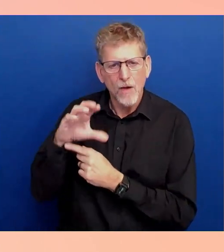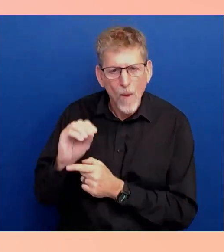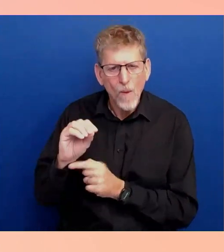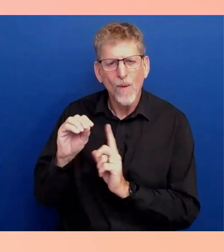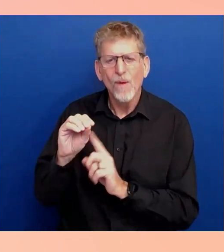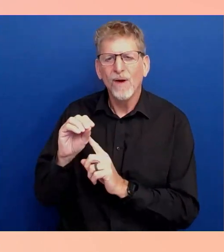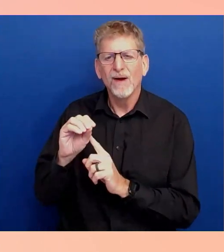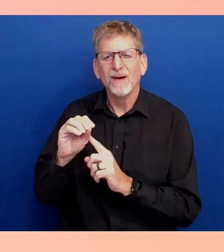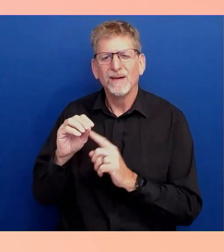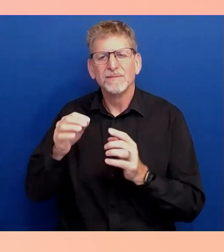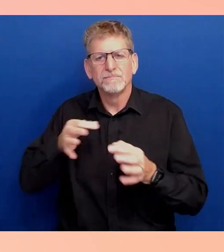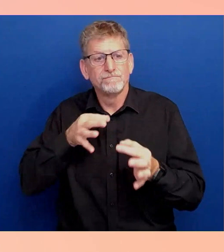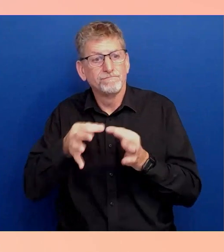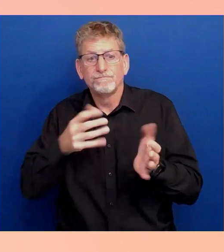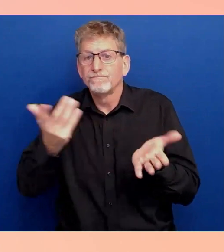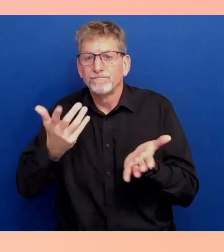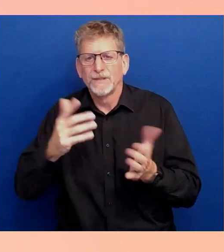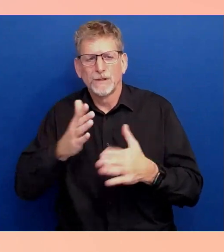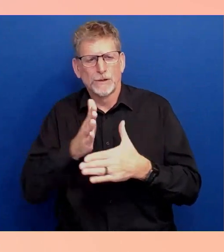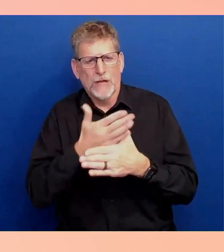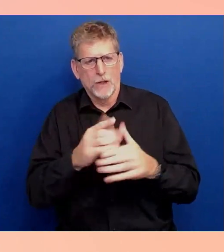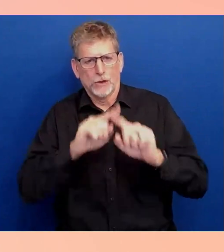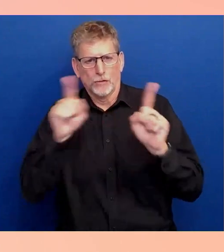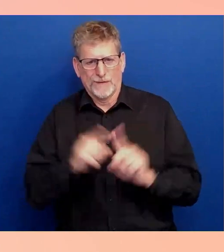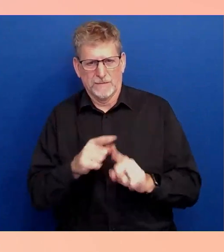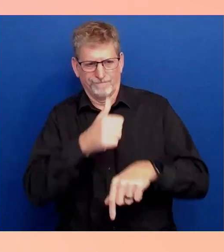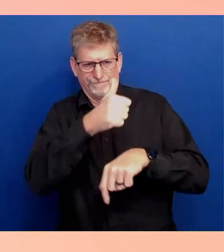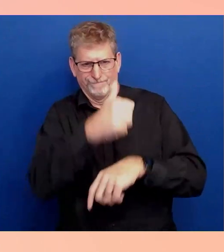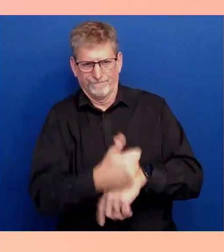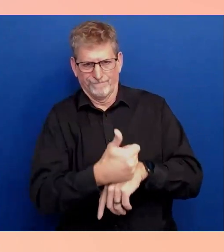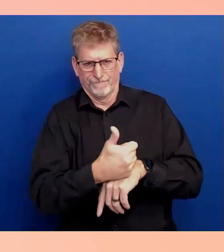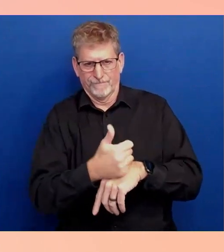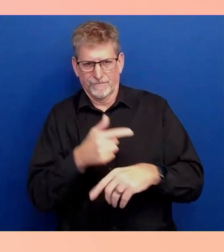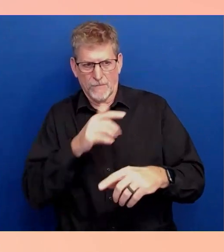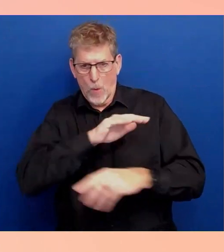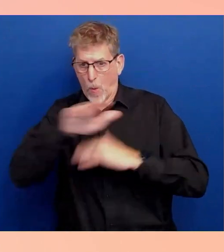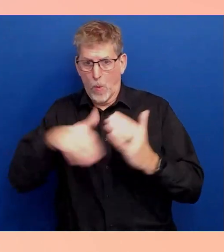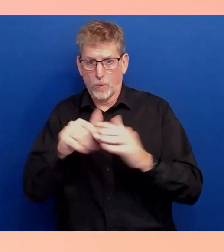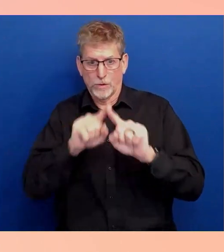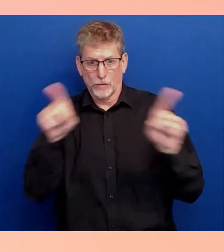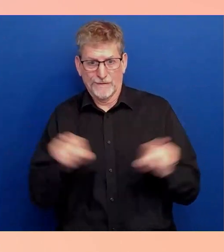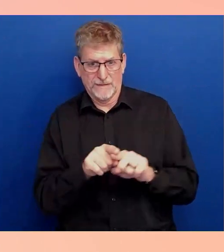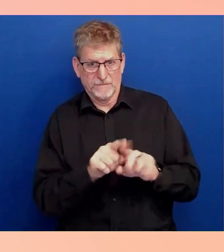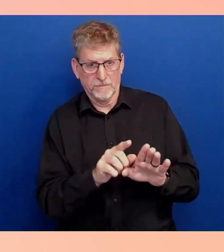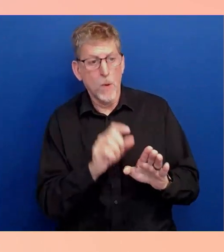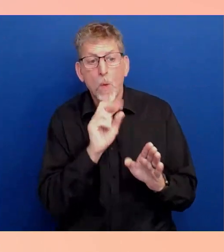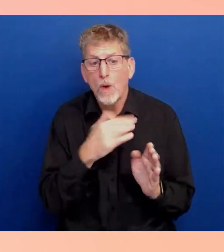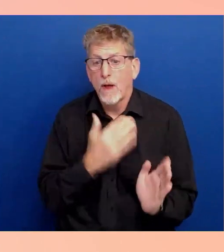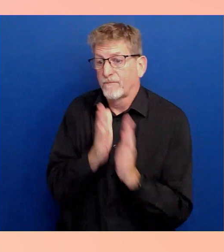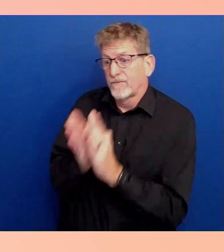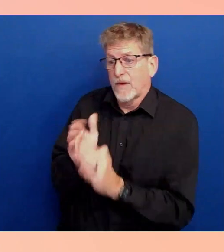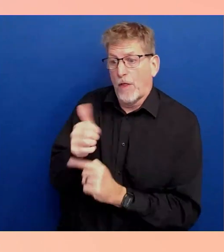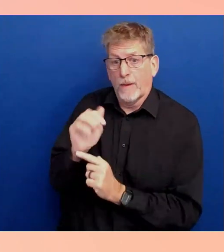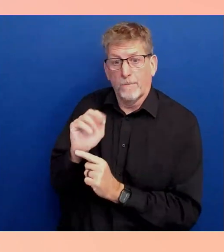the specific window as well as to share just screen or share with audio.